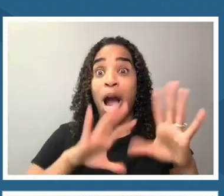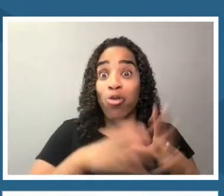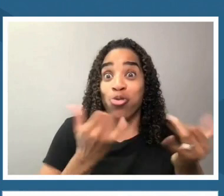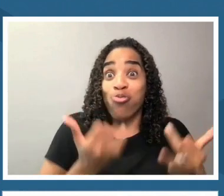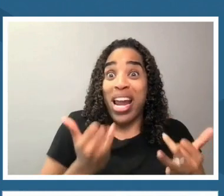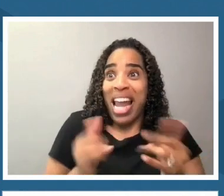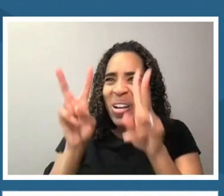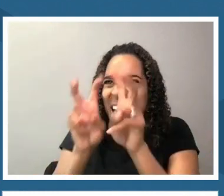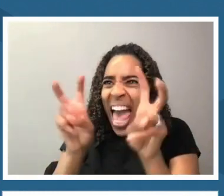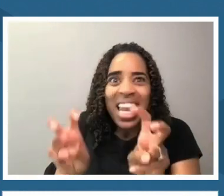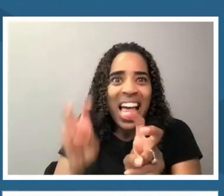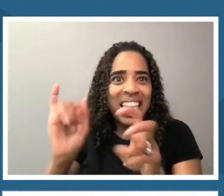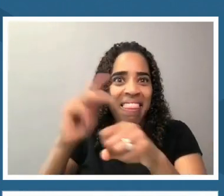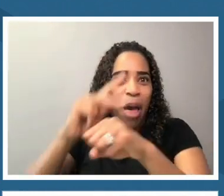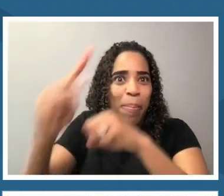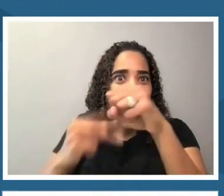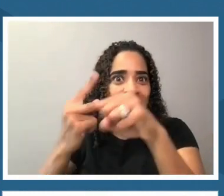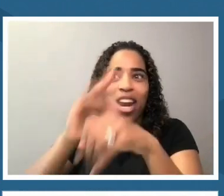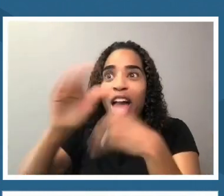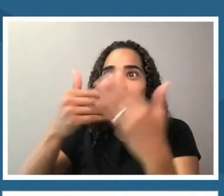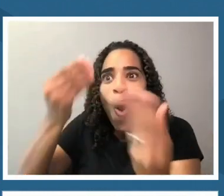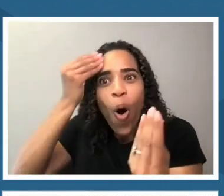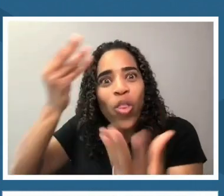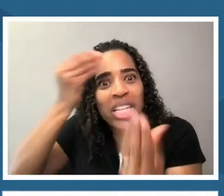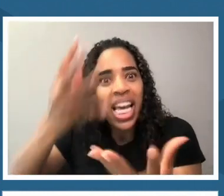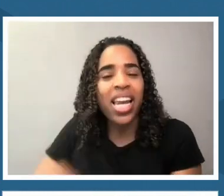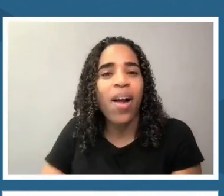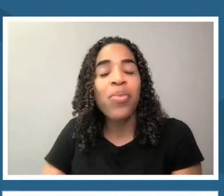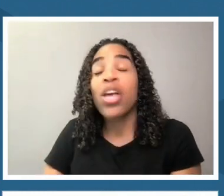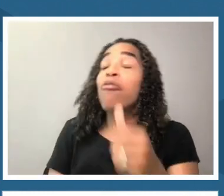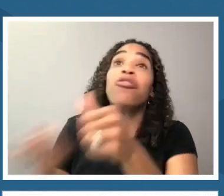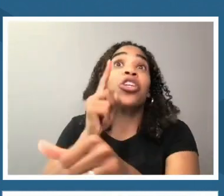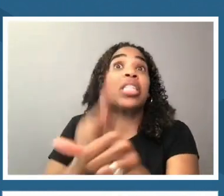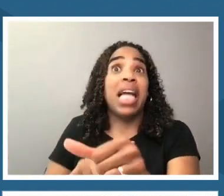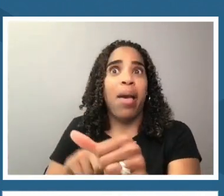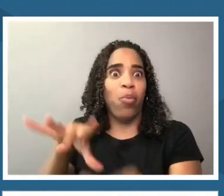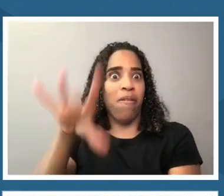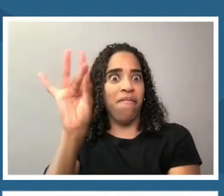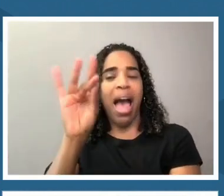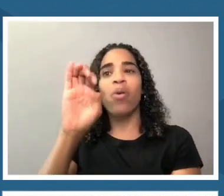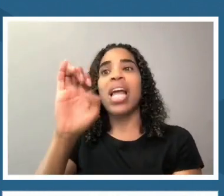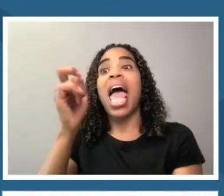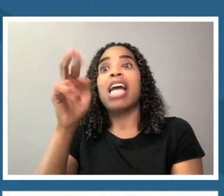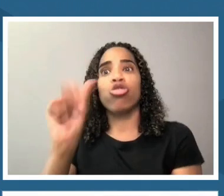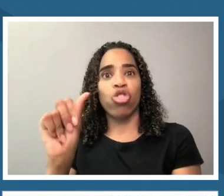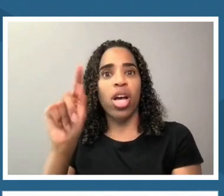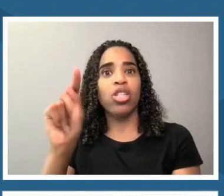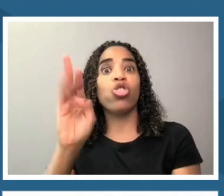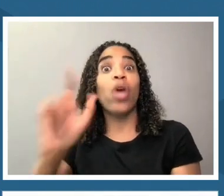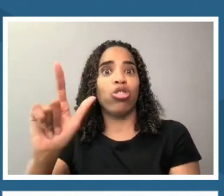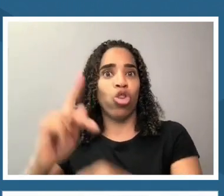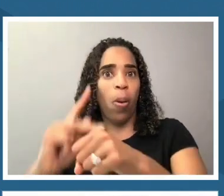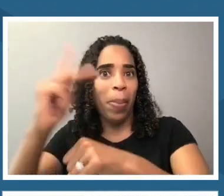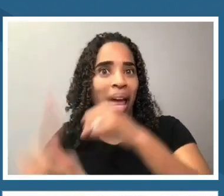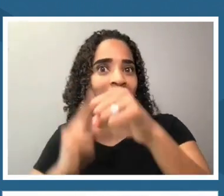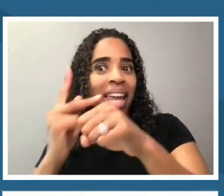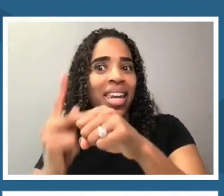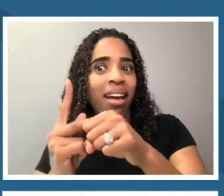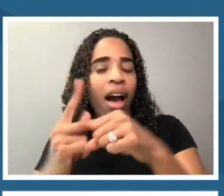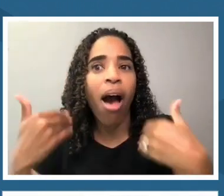and uh this is the first terrestrial planet observed and what we are going to